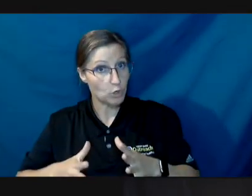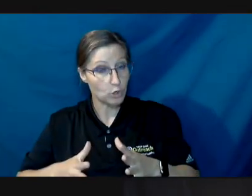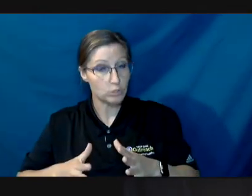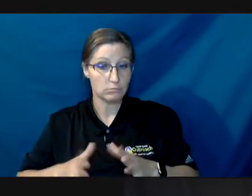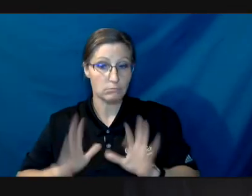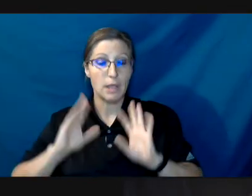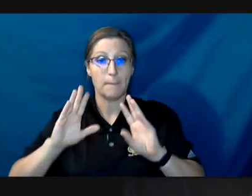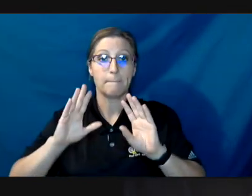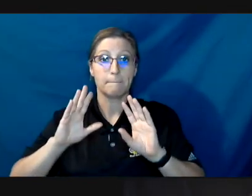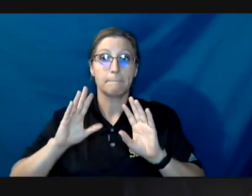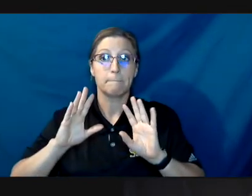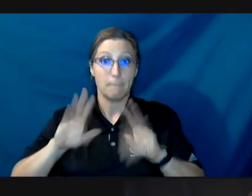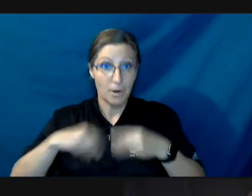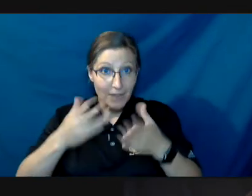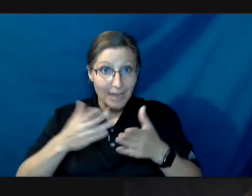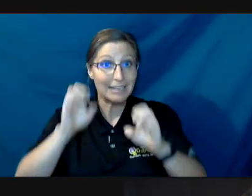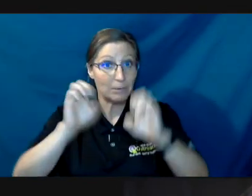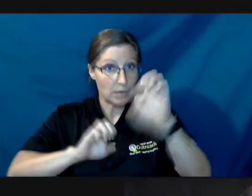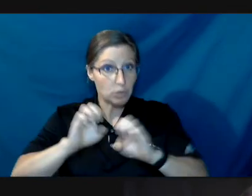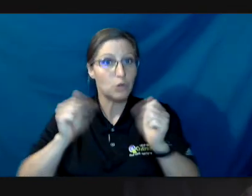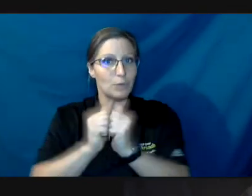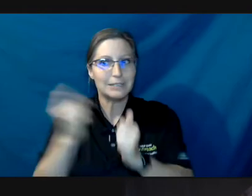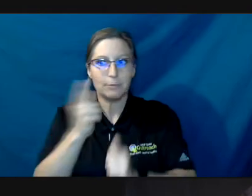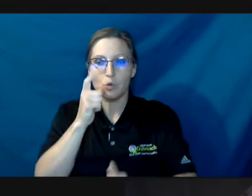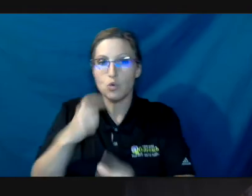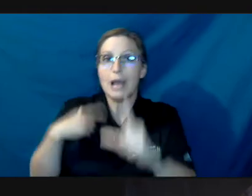are provided an evaluation by someone who is licensed